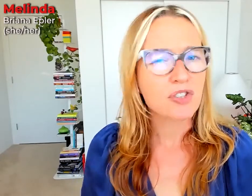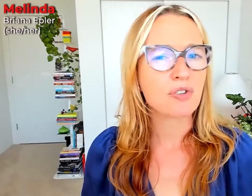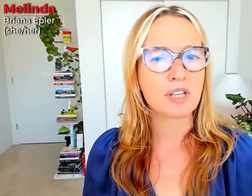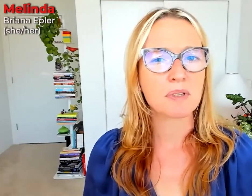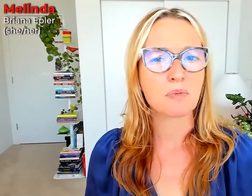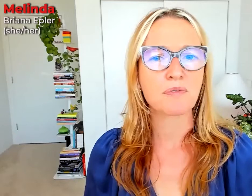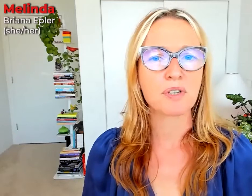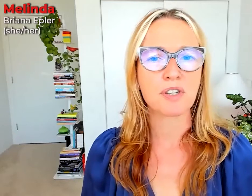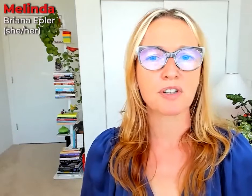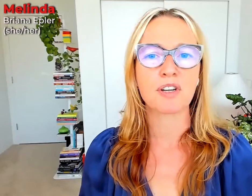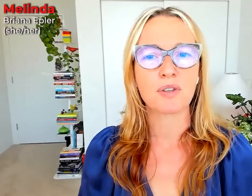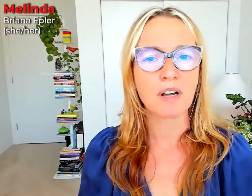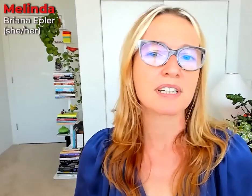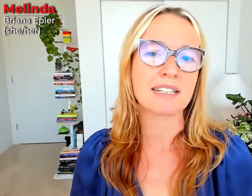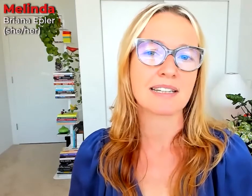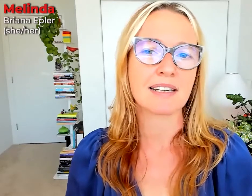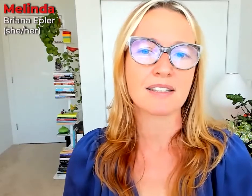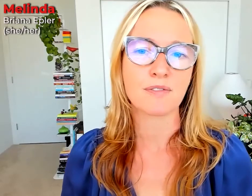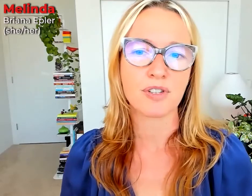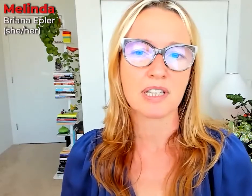This year's summit was focused on thriving in today's adversity.